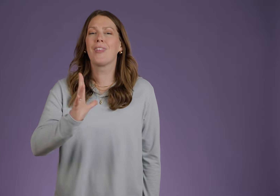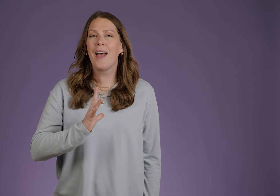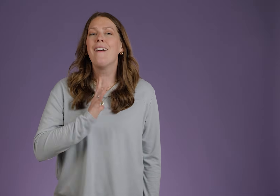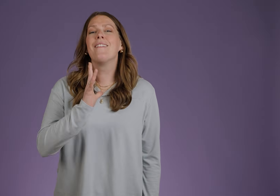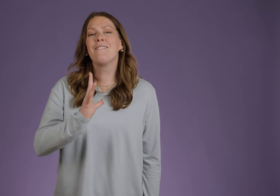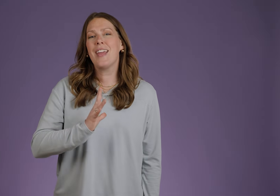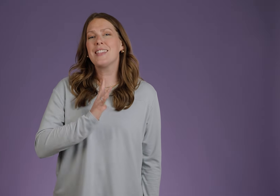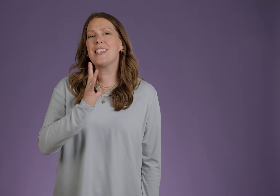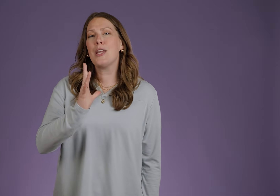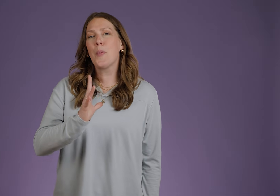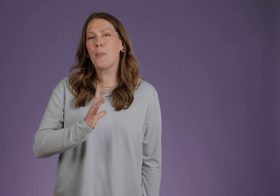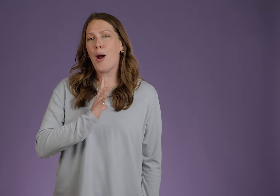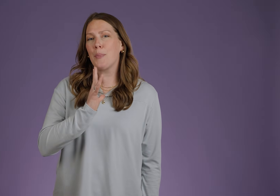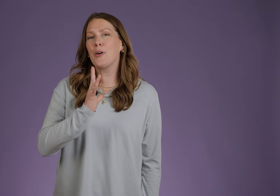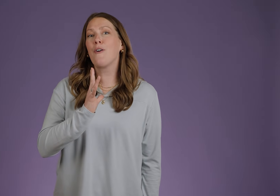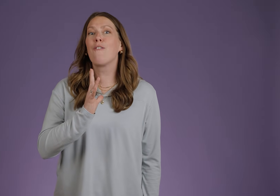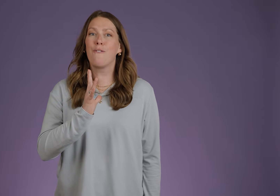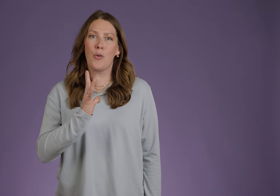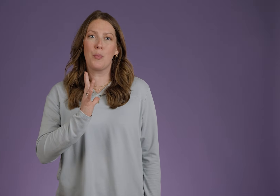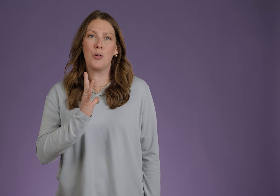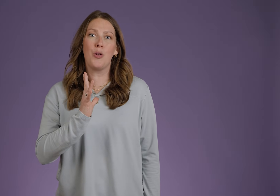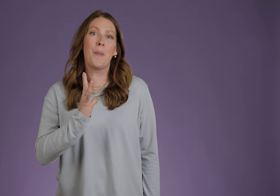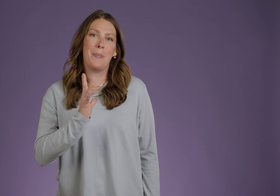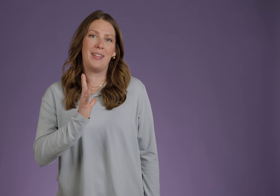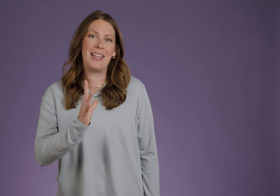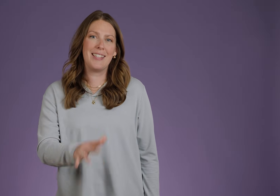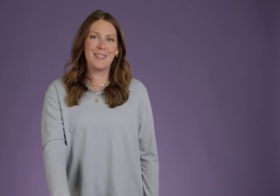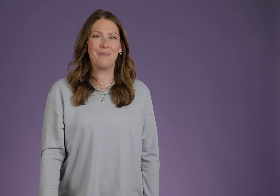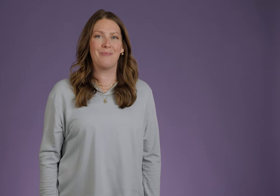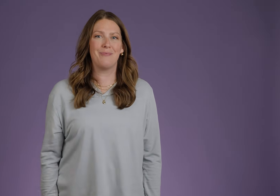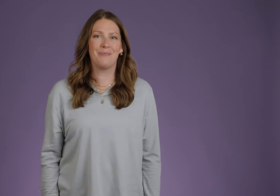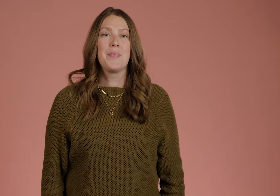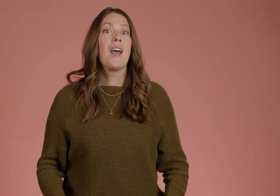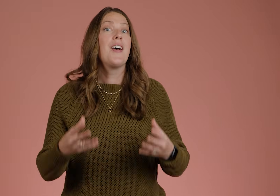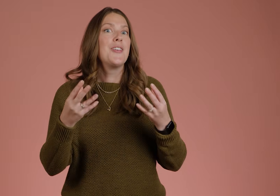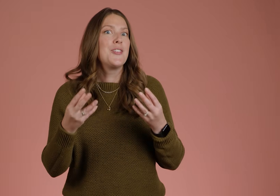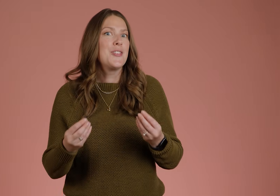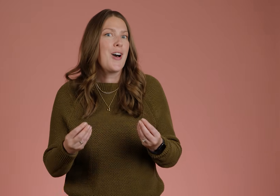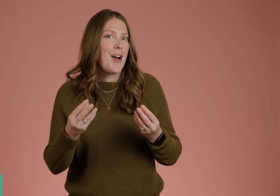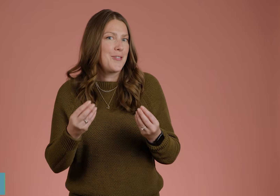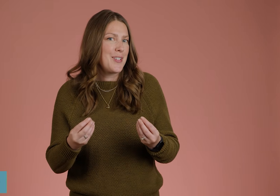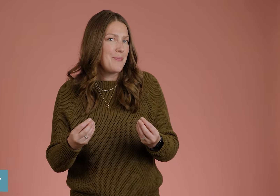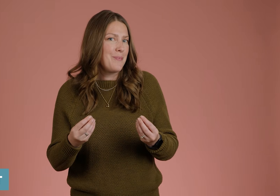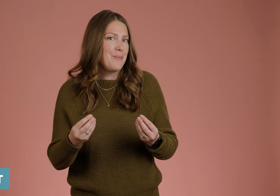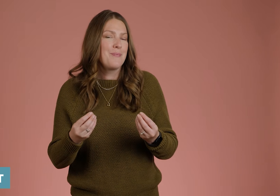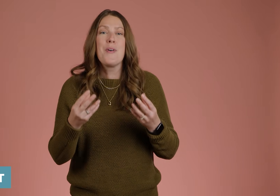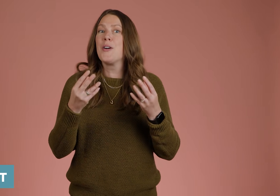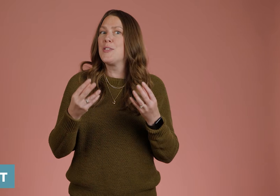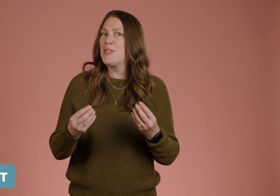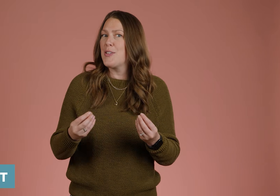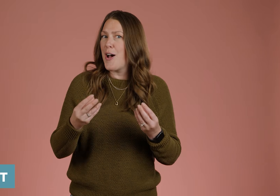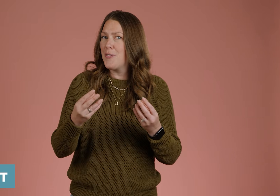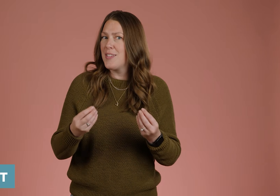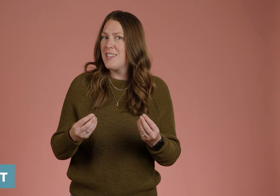Fancy. Proper. Formal. Polite. Soft.